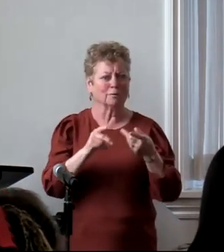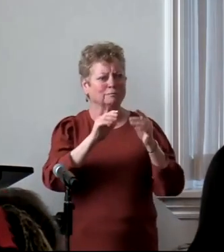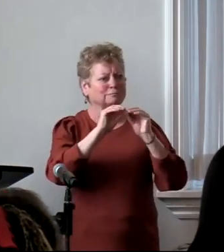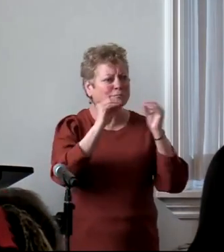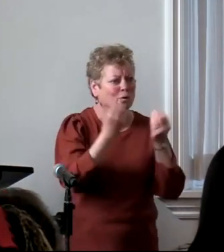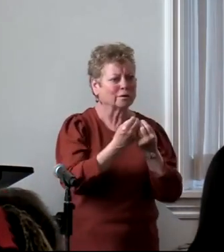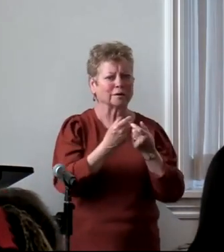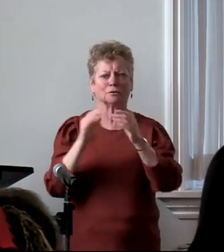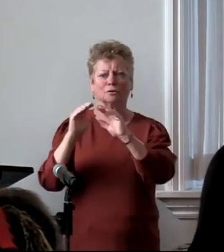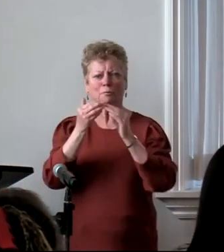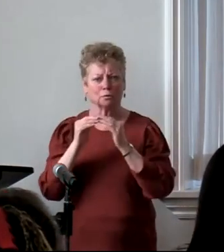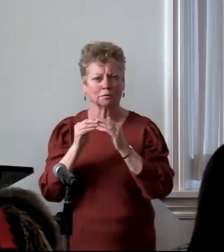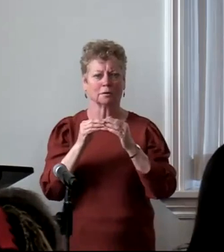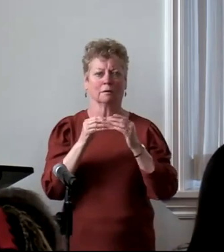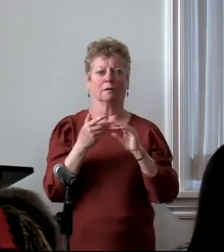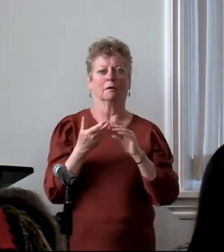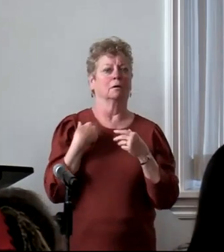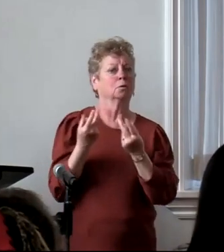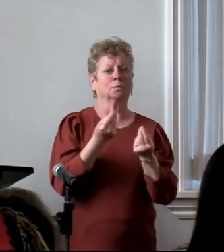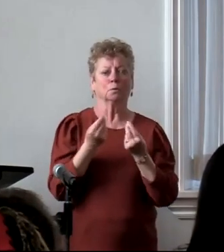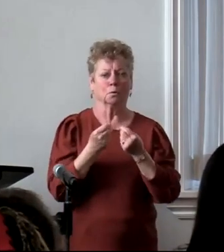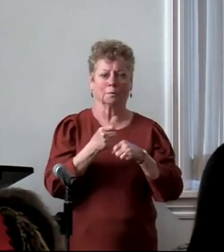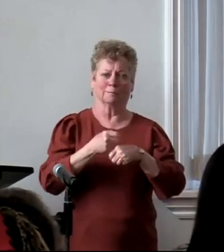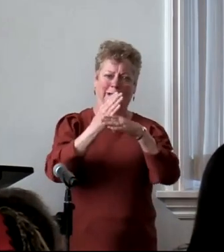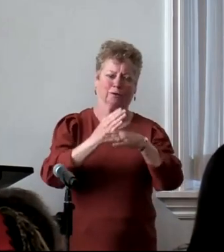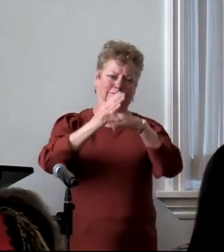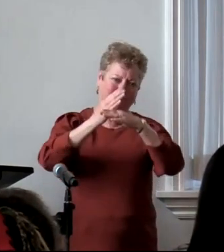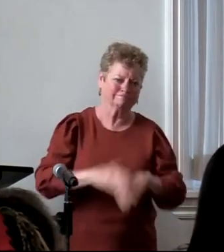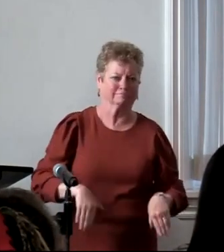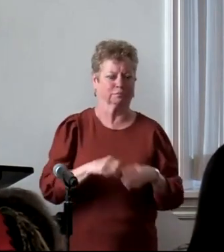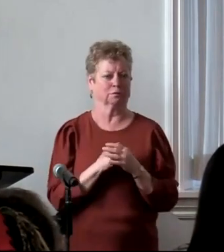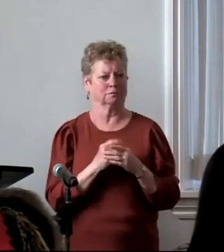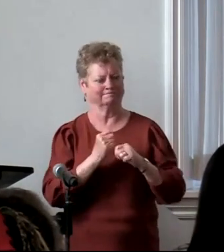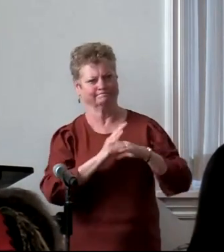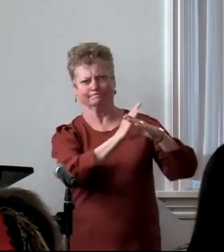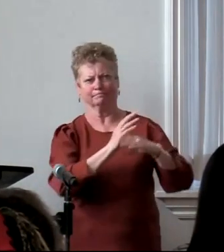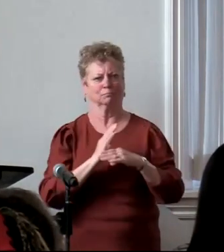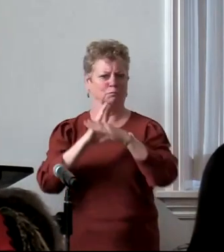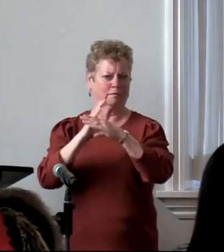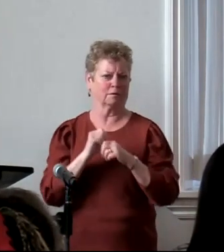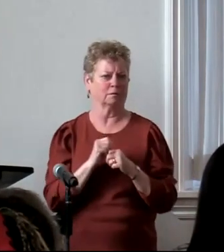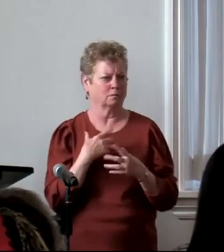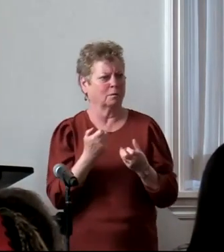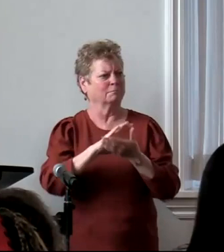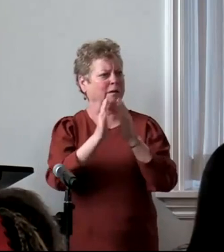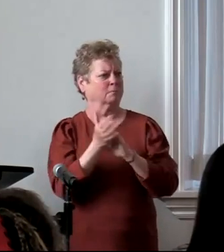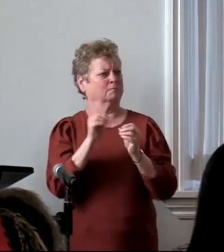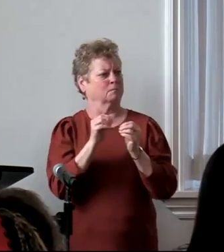in removing and preventing barriers and reflect on ongoing efforts to become more accessible and inclusive Nova Scotia